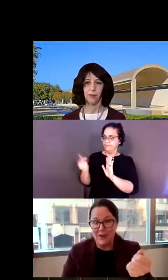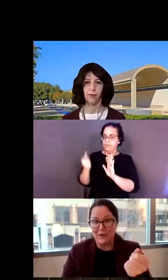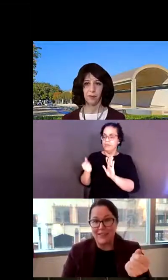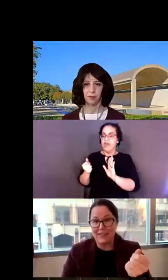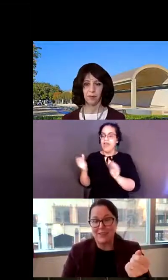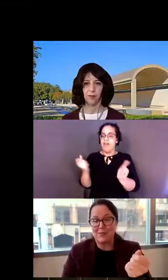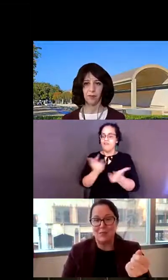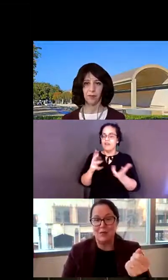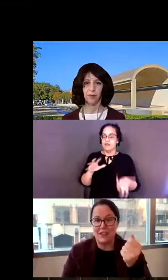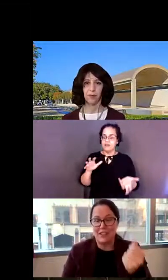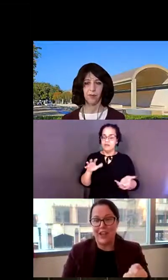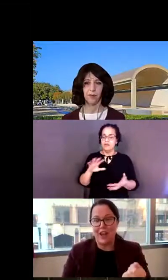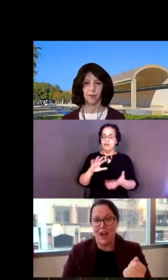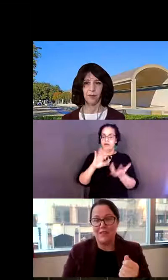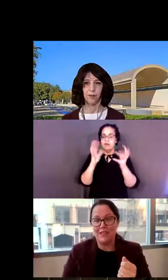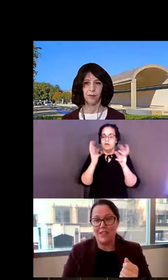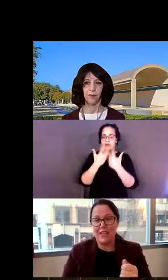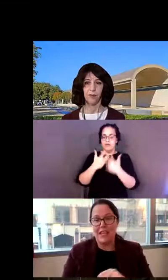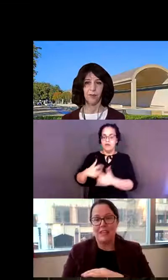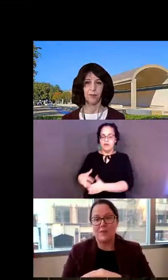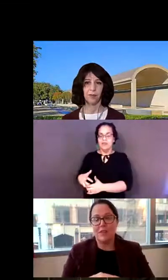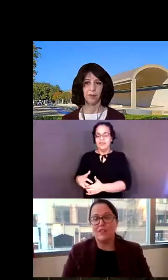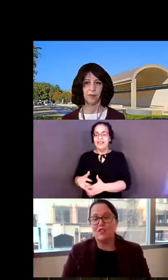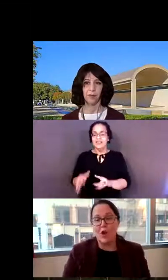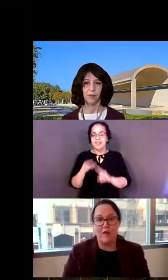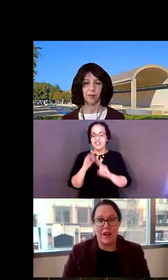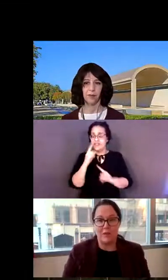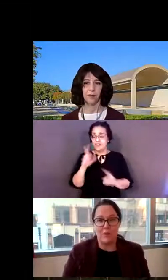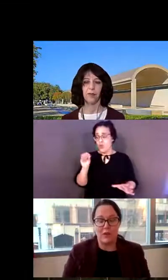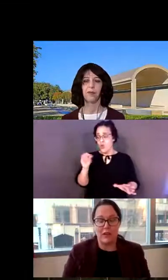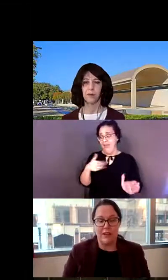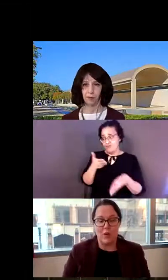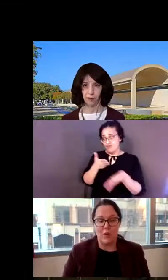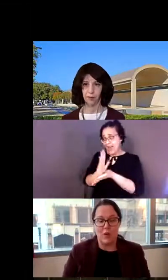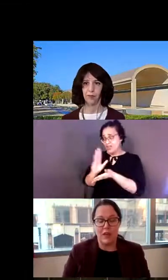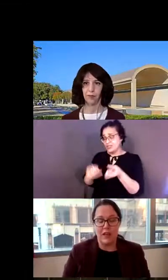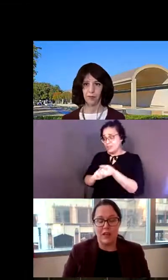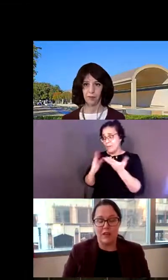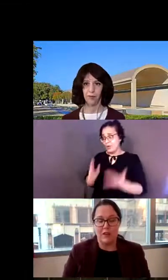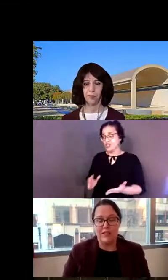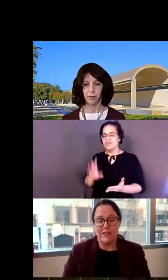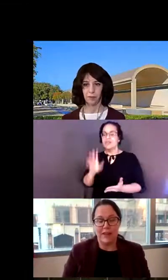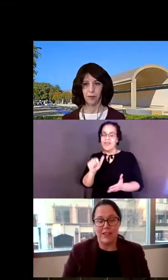right to the support person on this care conference. It has been so very important